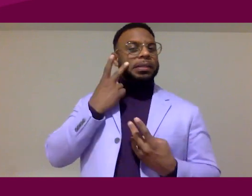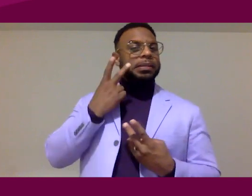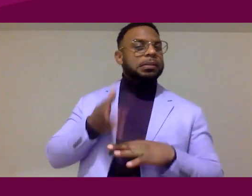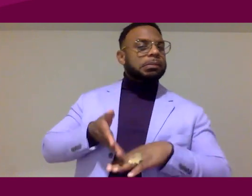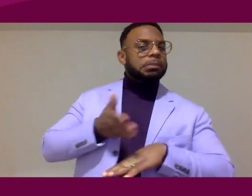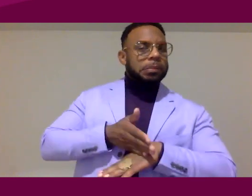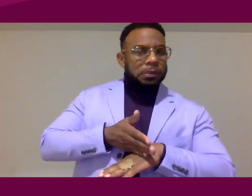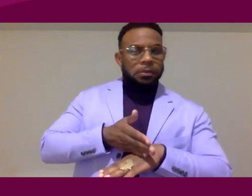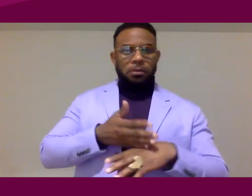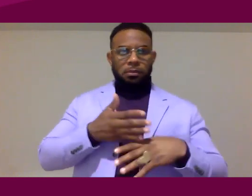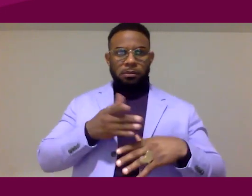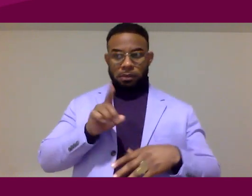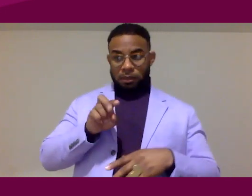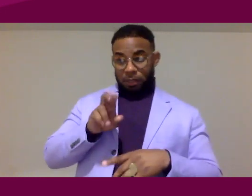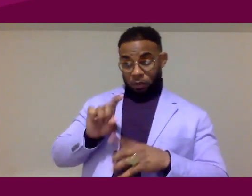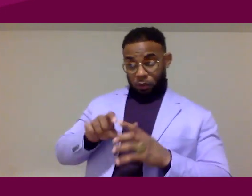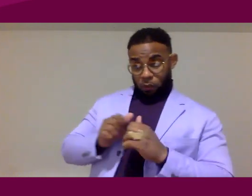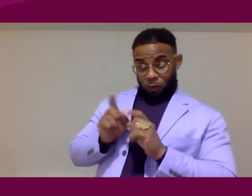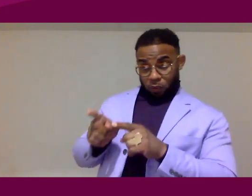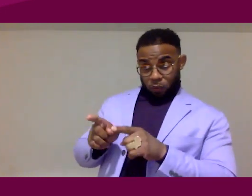And Deborah, we can start off with you.